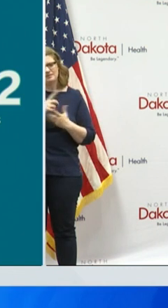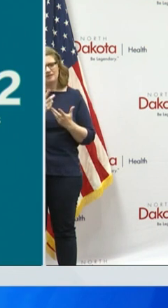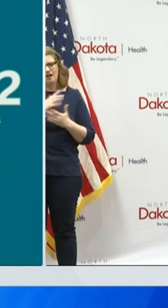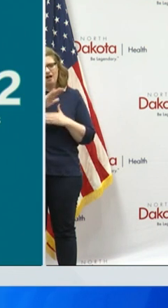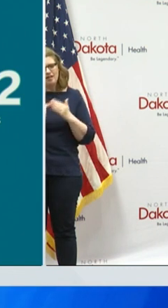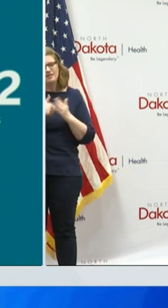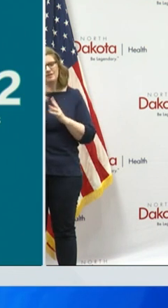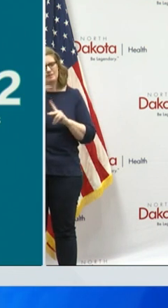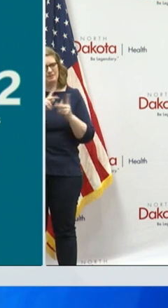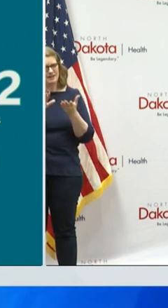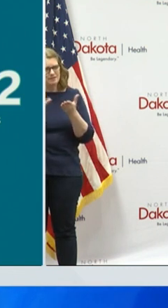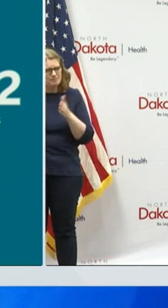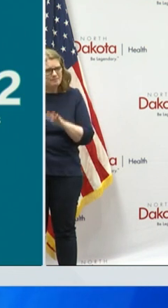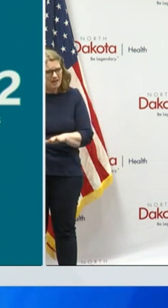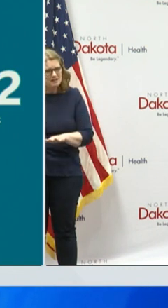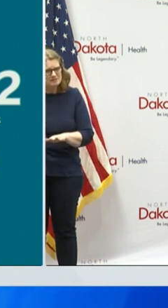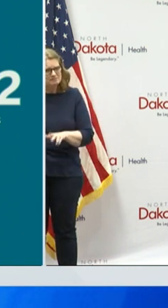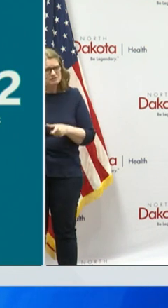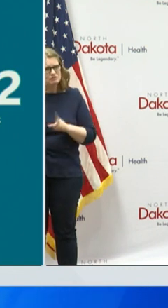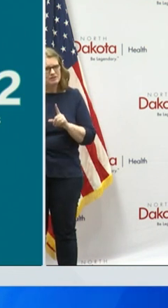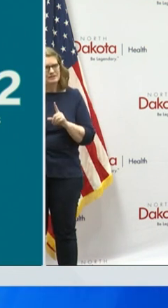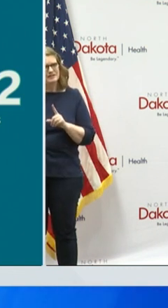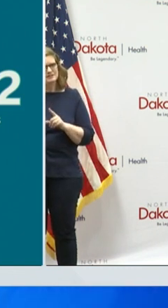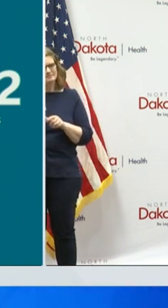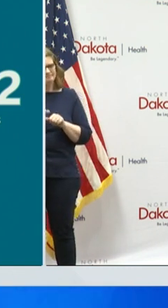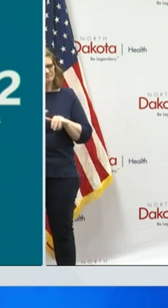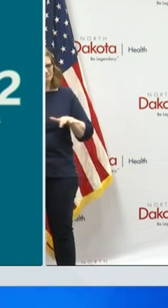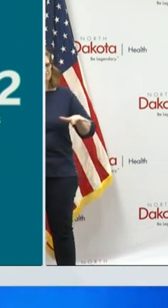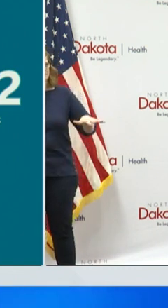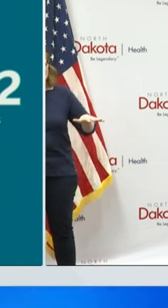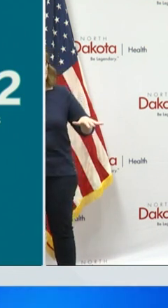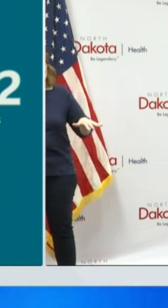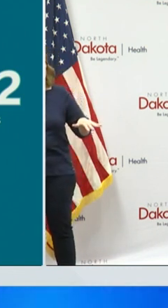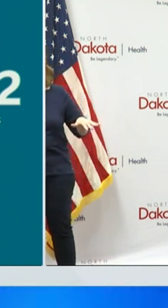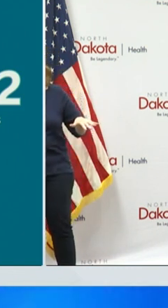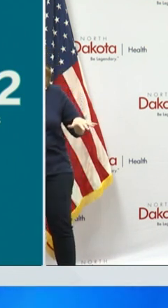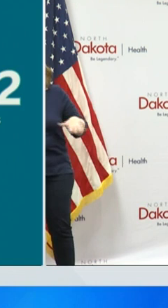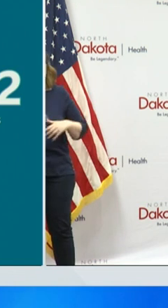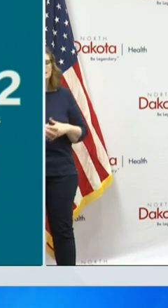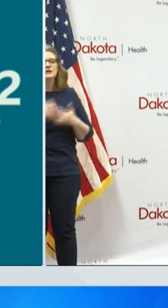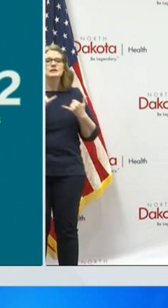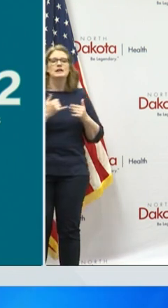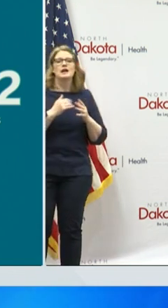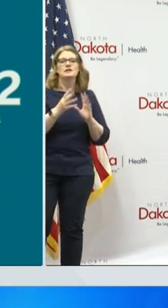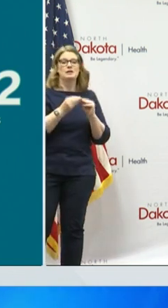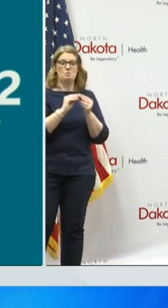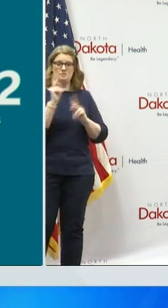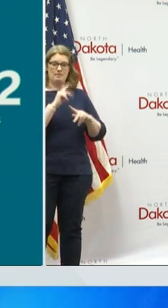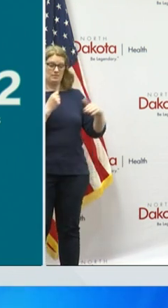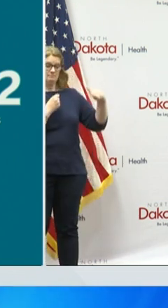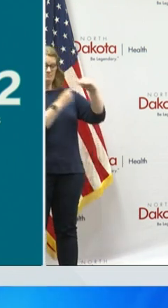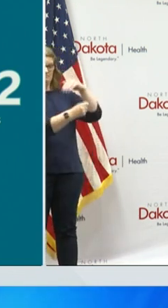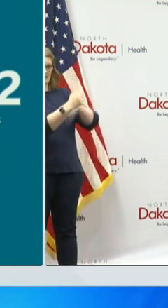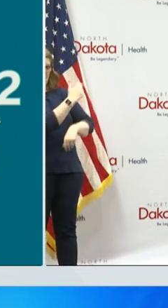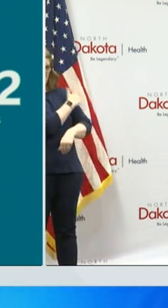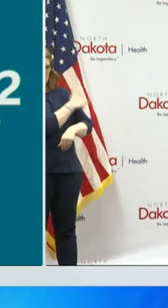TO THE LOVED ONES OF THOSE INDIVIDUALS THAT JUST PASSED RECENTLY AS WELL AS ALL THOUGH LOST THROUGH THIS CORONAVIRUS